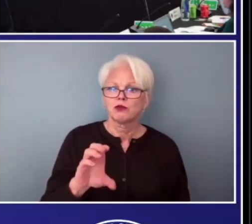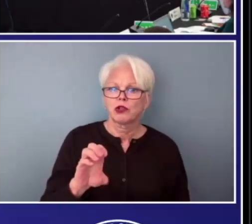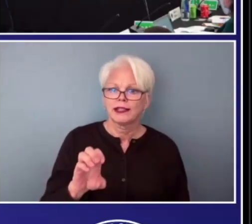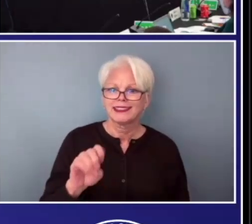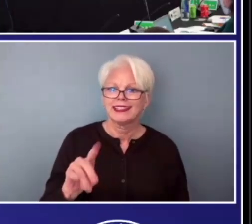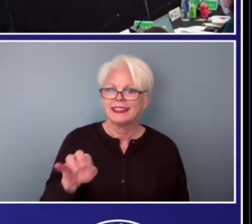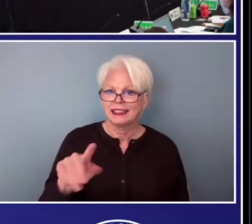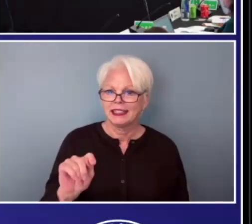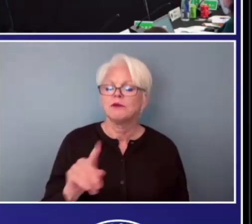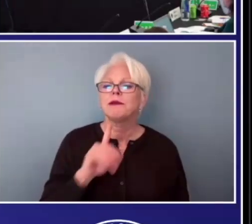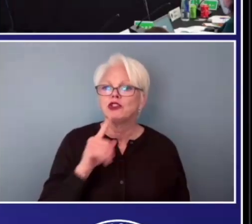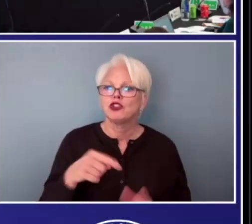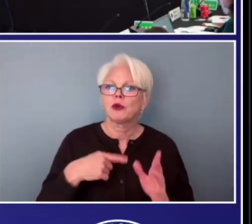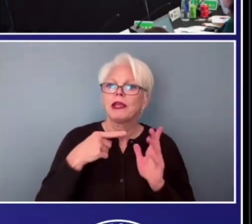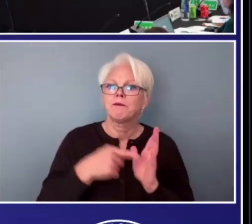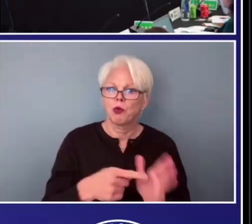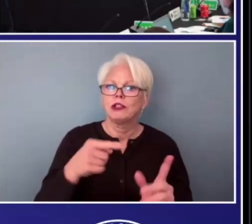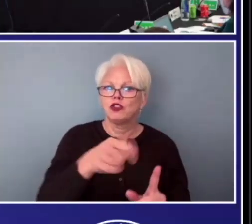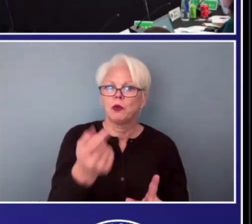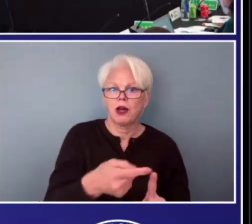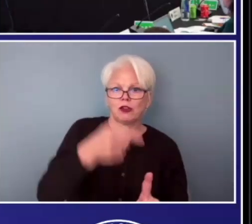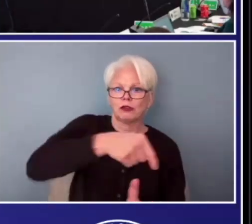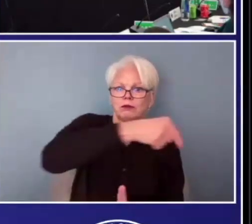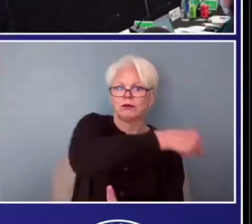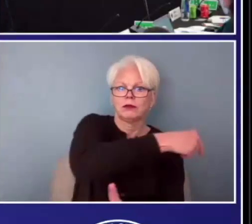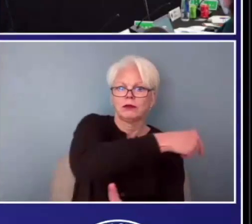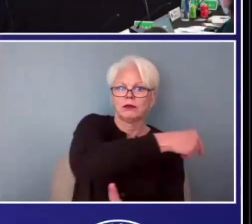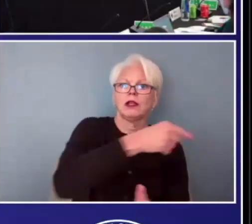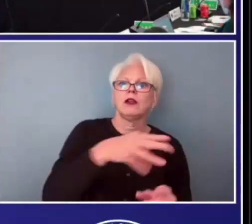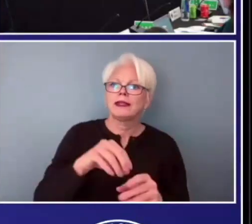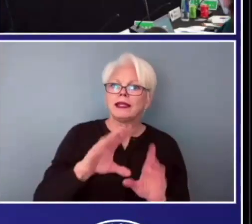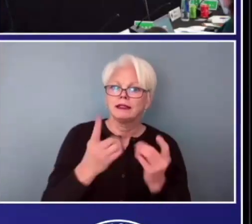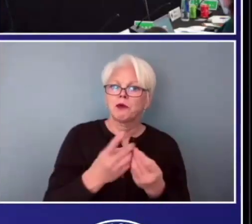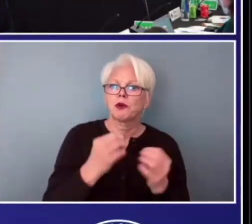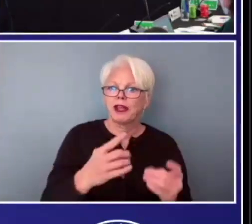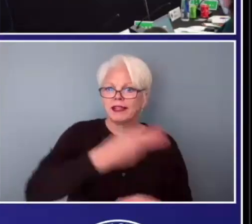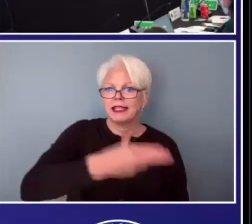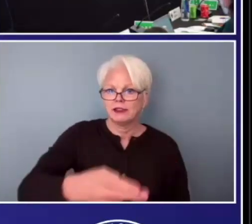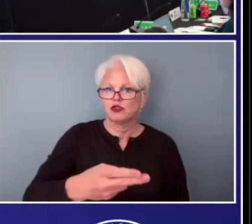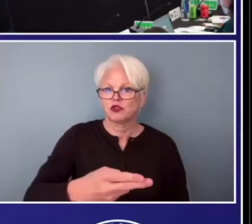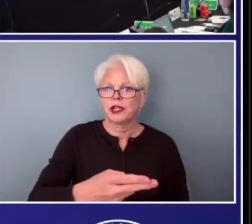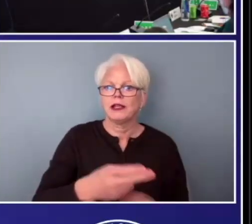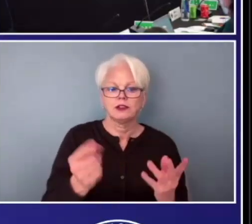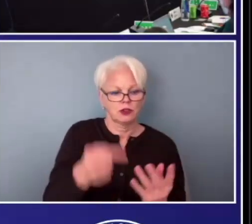other elements within the Department's history that would justify including any